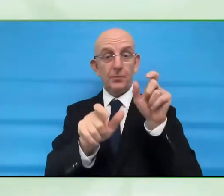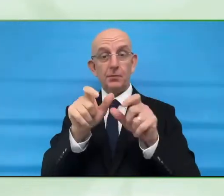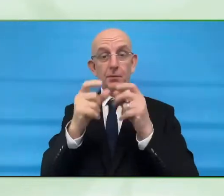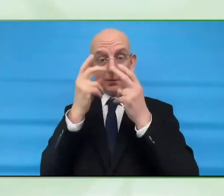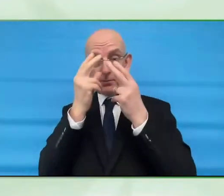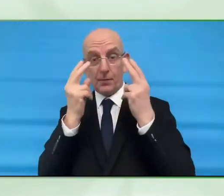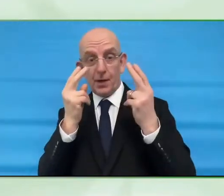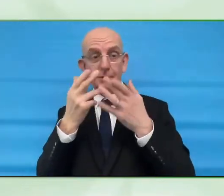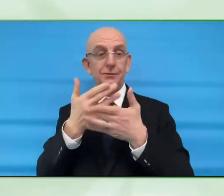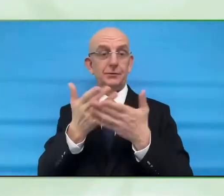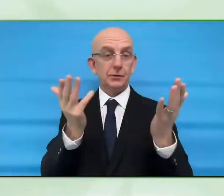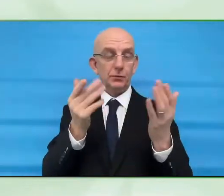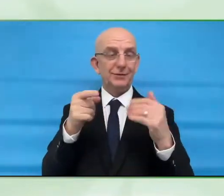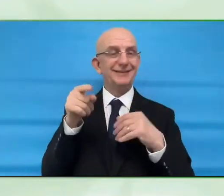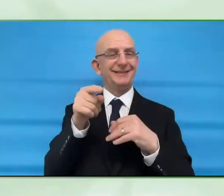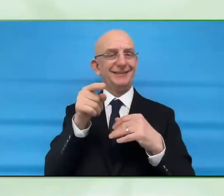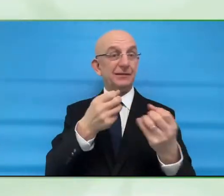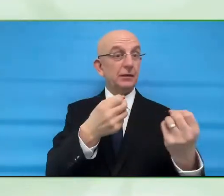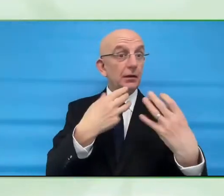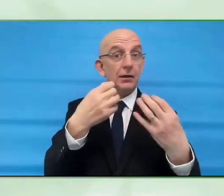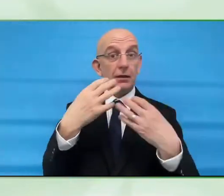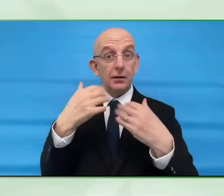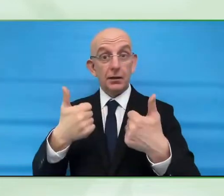That is a really important process.